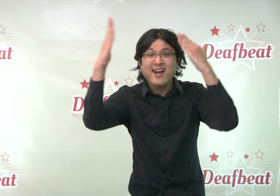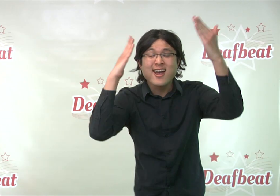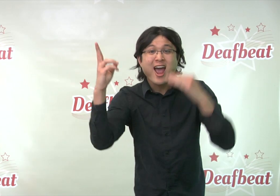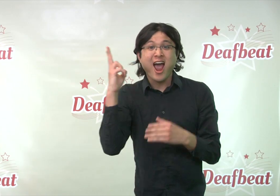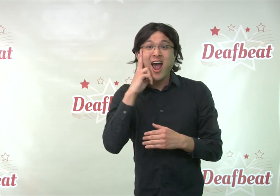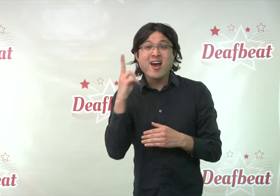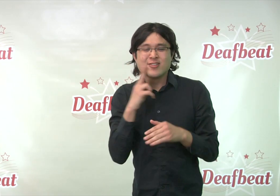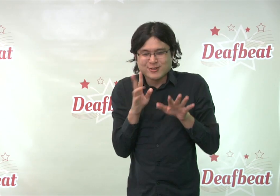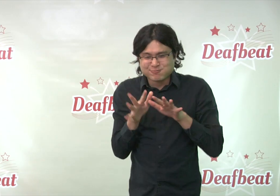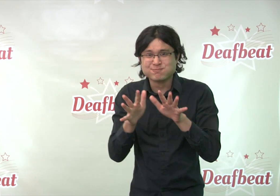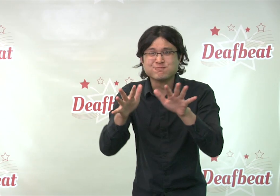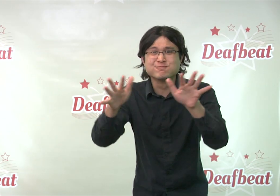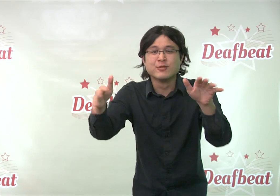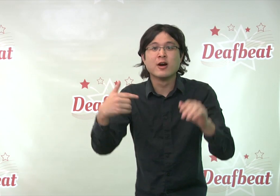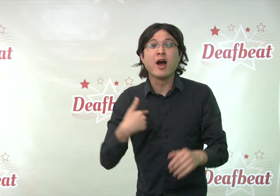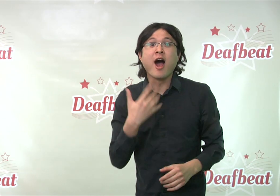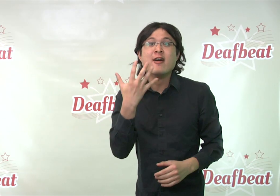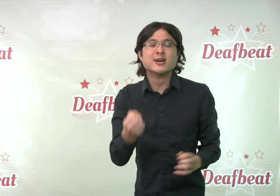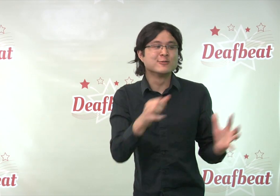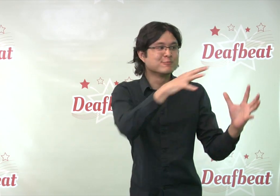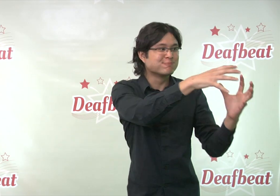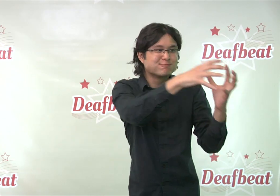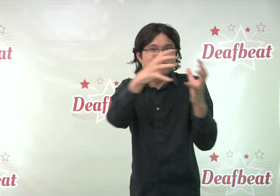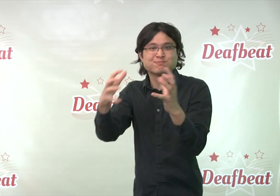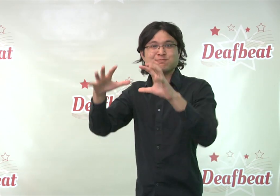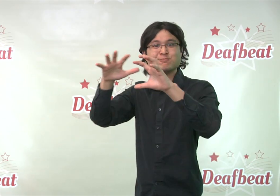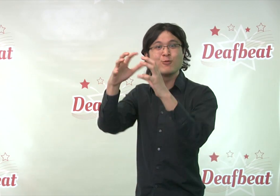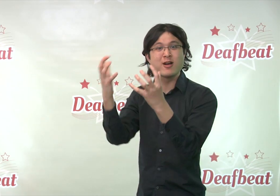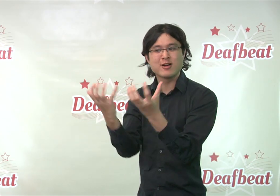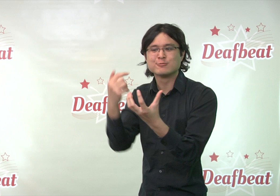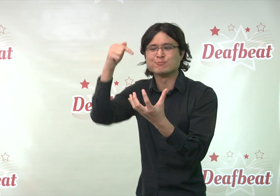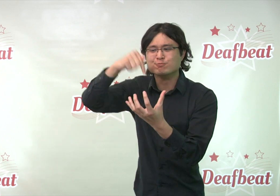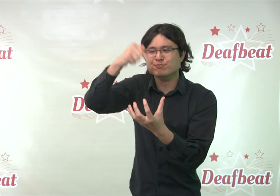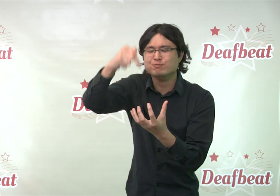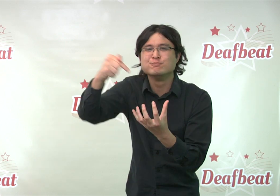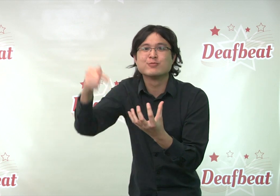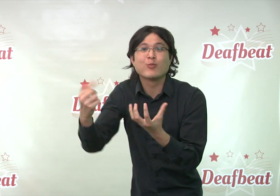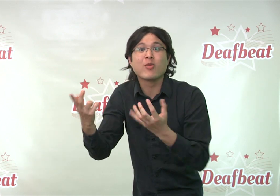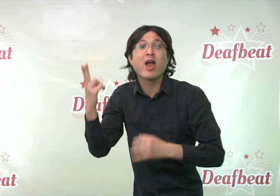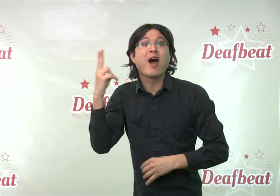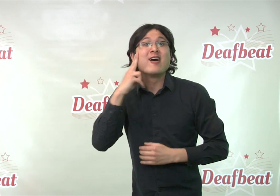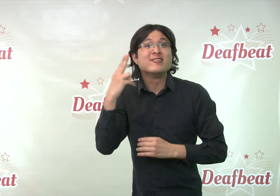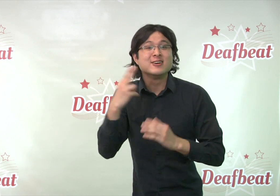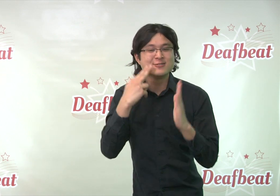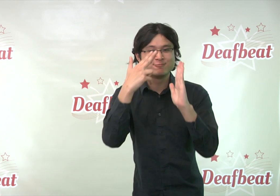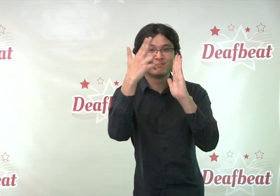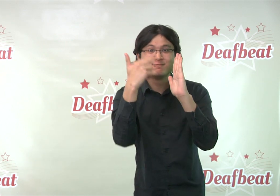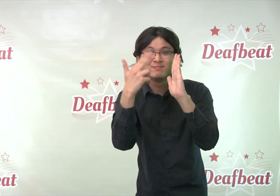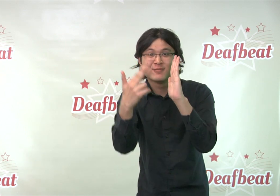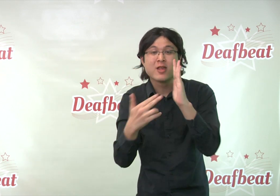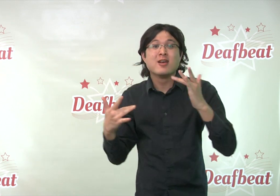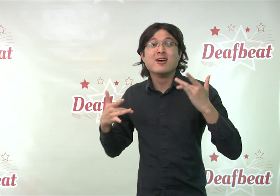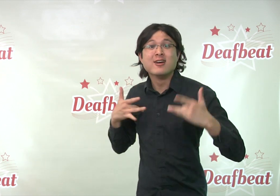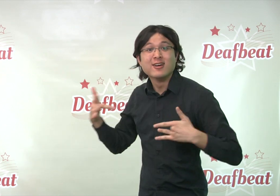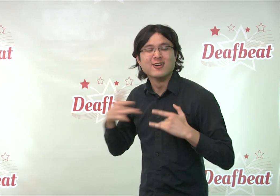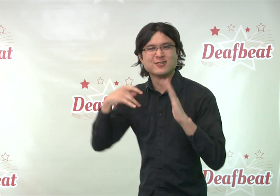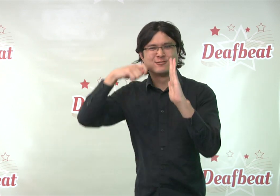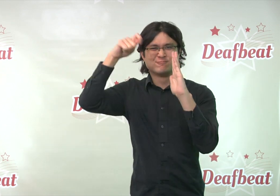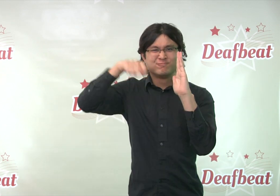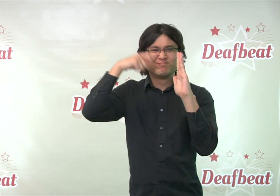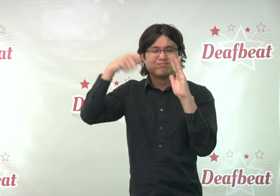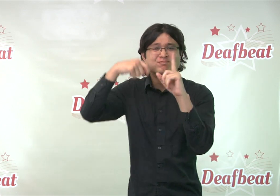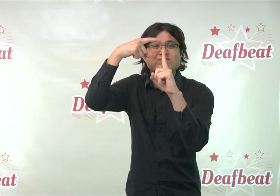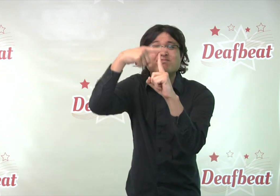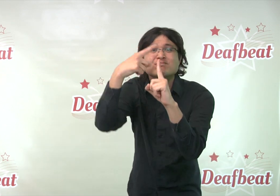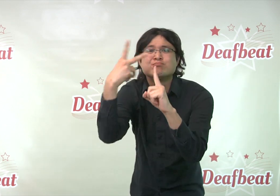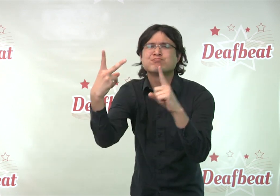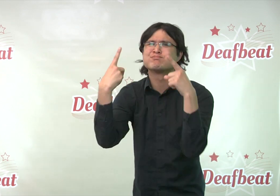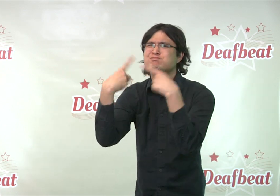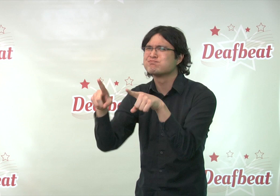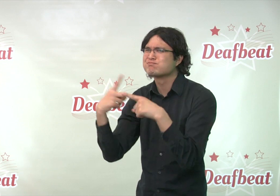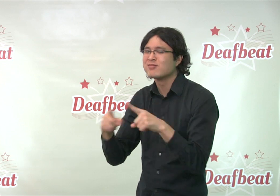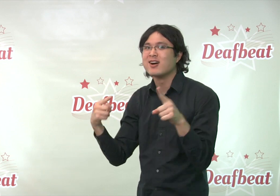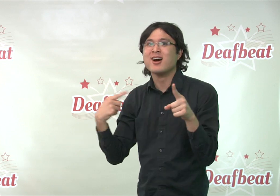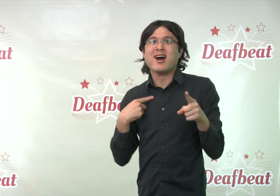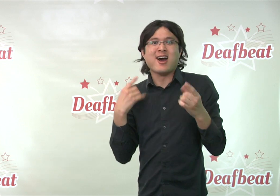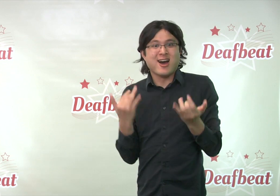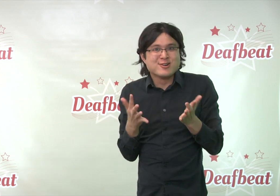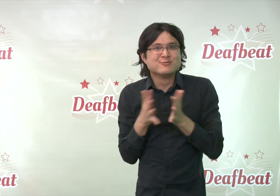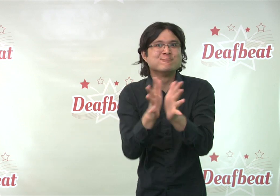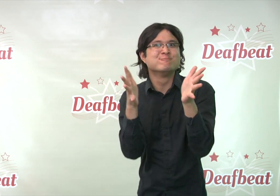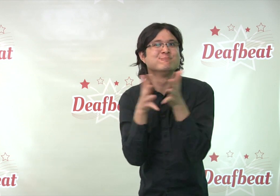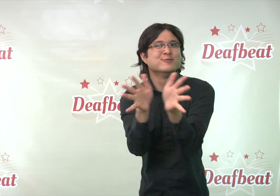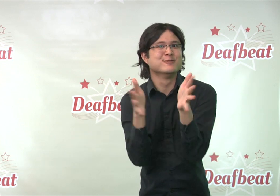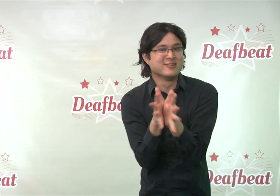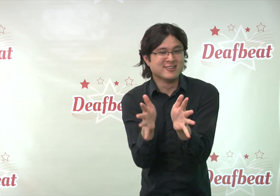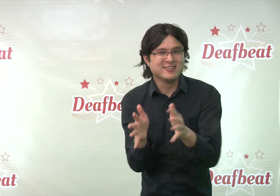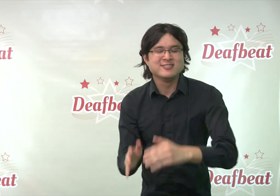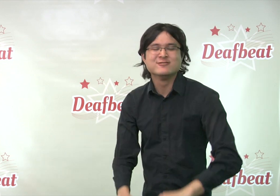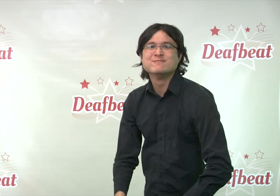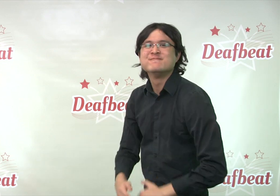Hello, Deafbeat… bringing the world of Deaf arts, theater, film, television, digital media and Deaf culture!